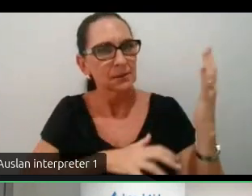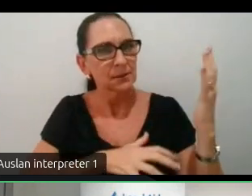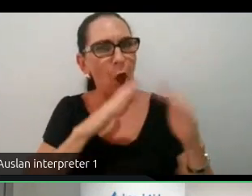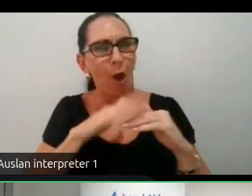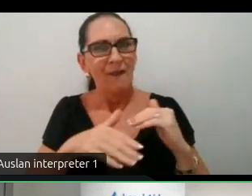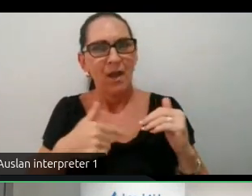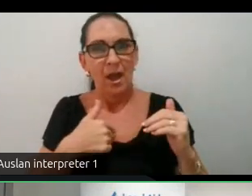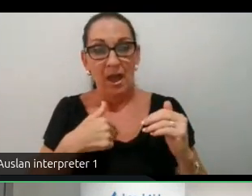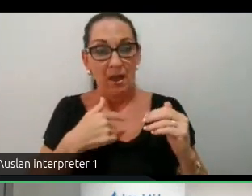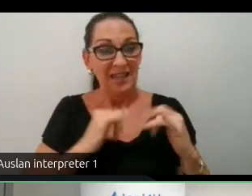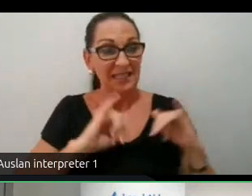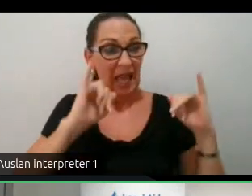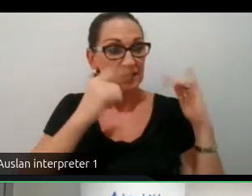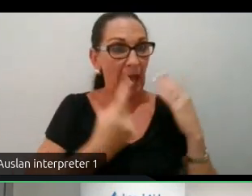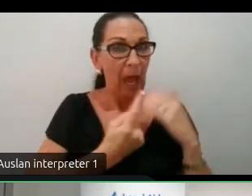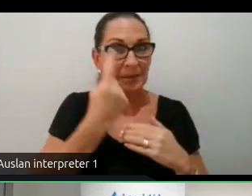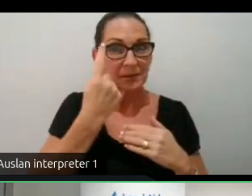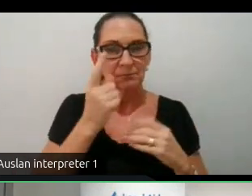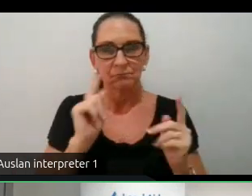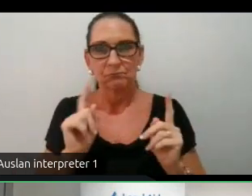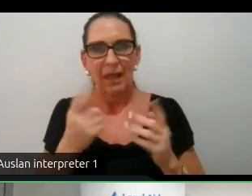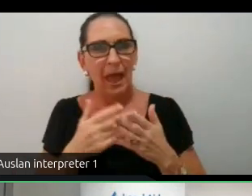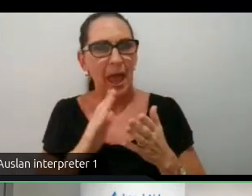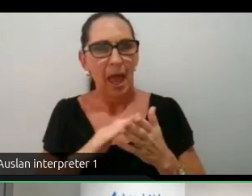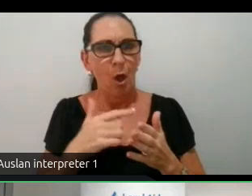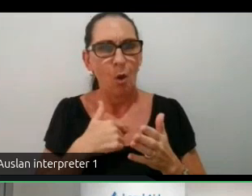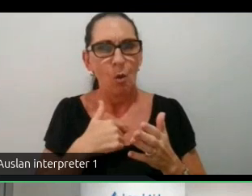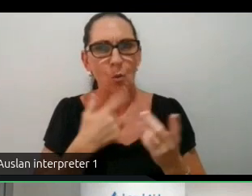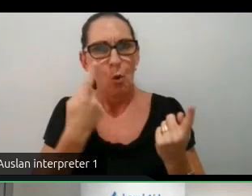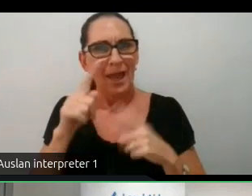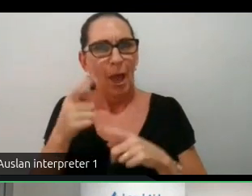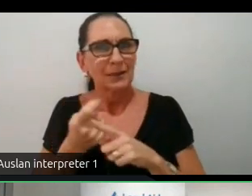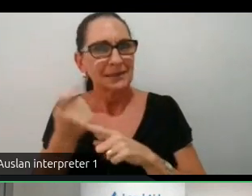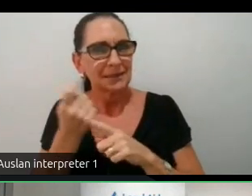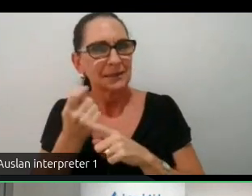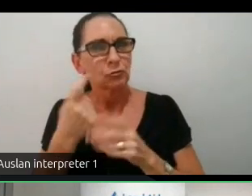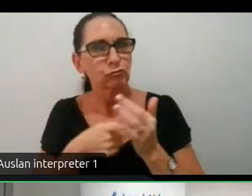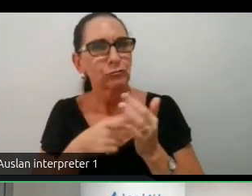rights after flooding and rights after disaster. So, I'd recommend all of those to you. Um, and I'd